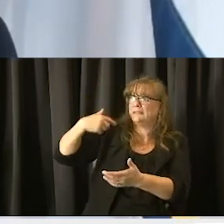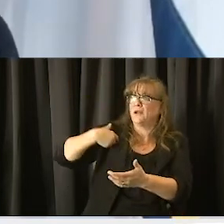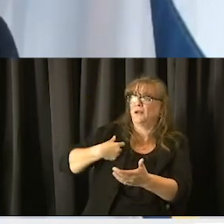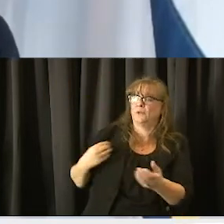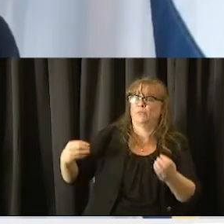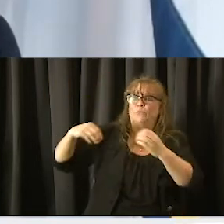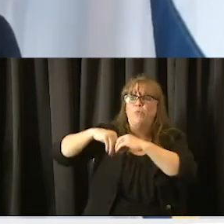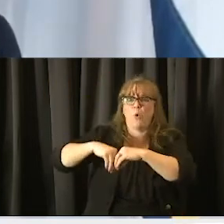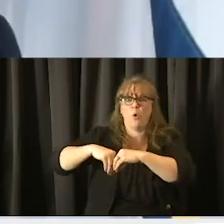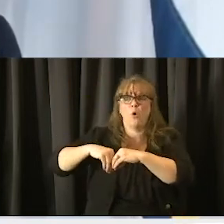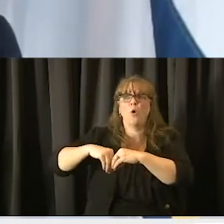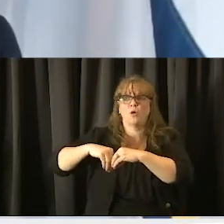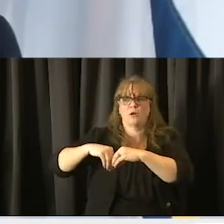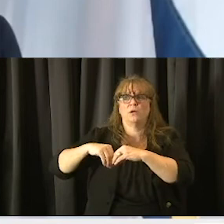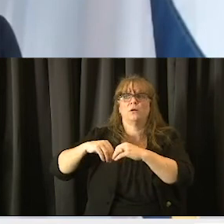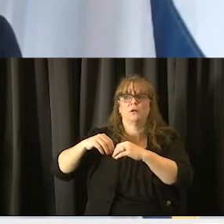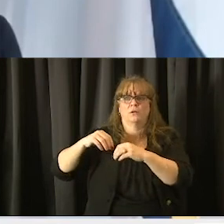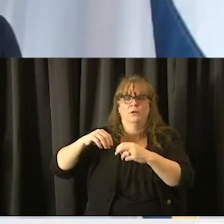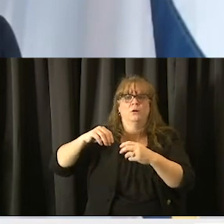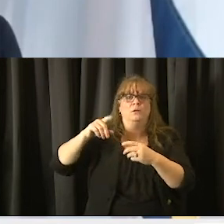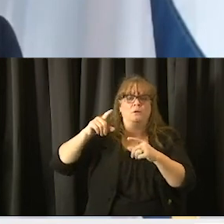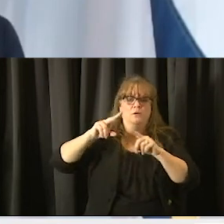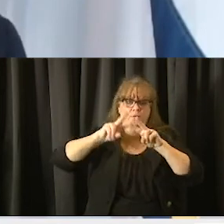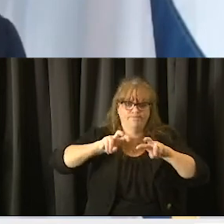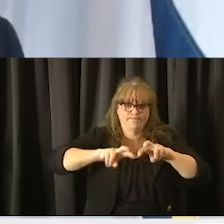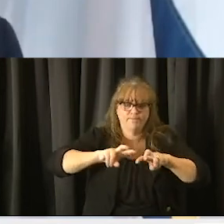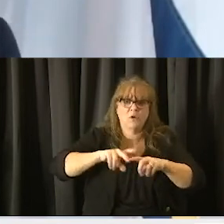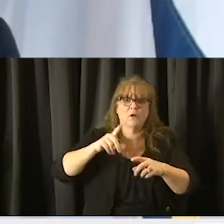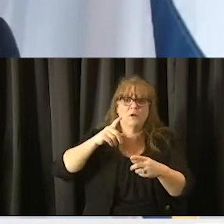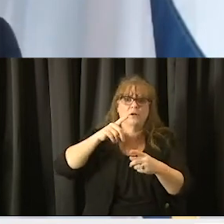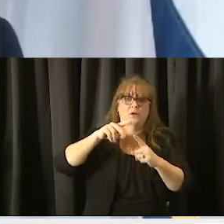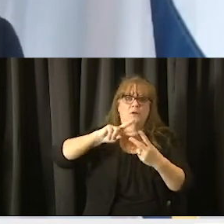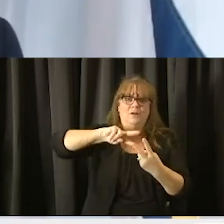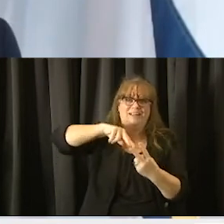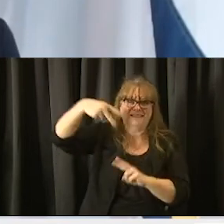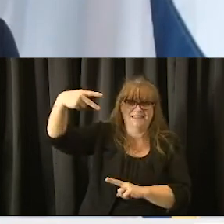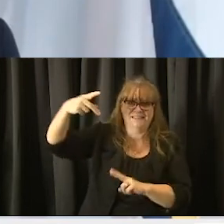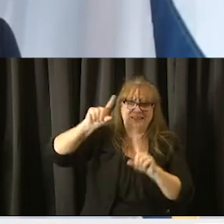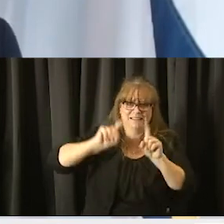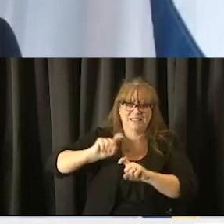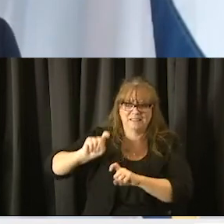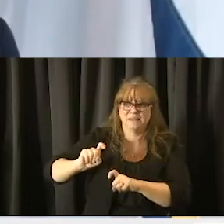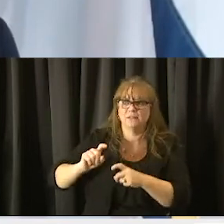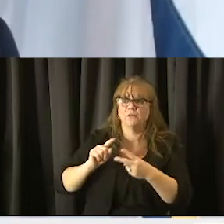discovery is the federal government sending additional resources for screening and seek